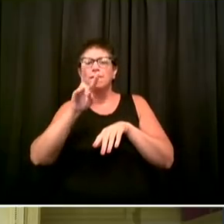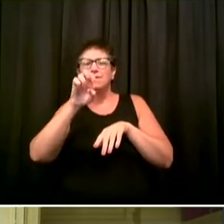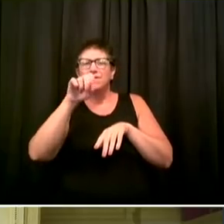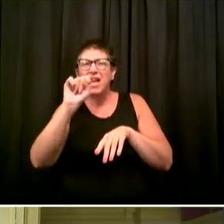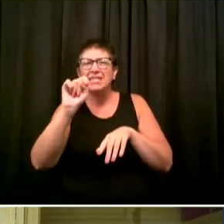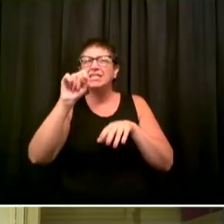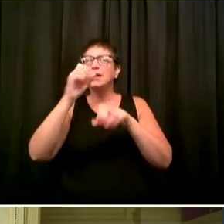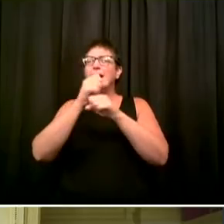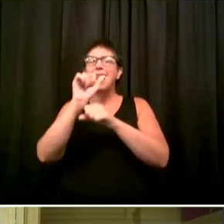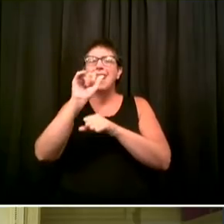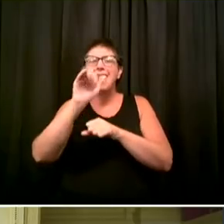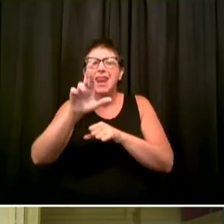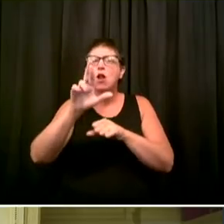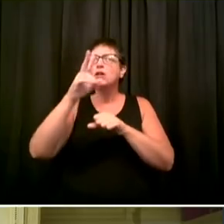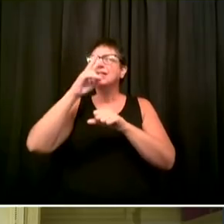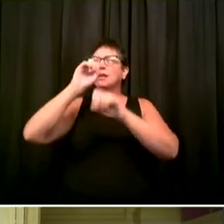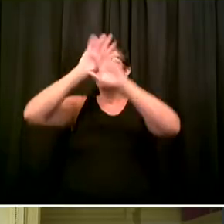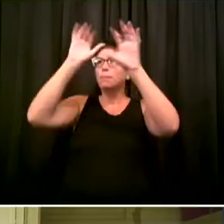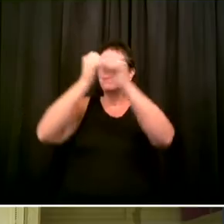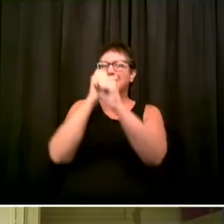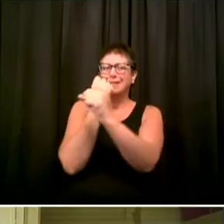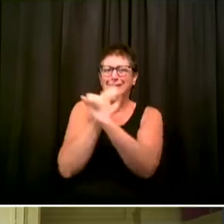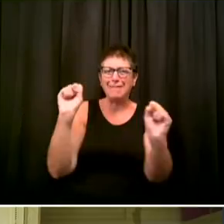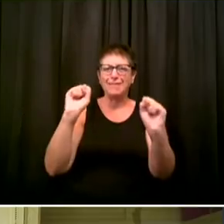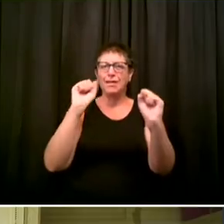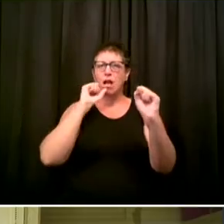QSUETIONSB AO UTWTHA ISBNEIG